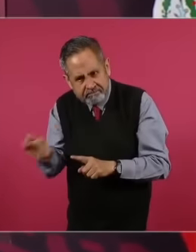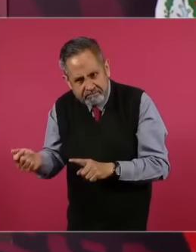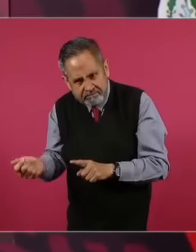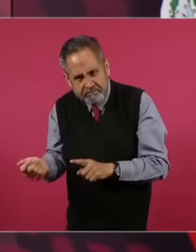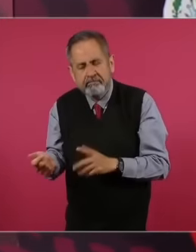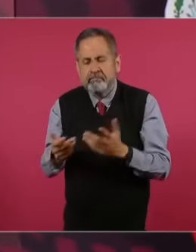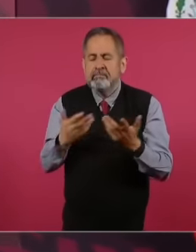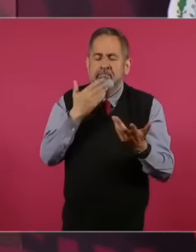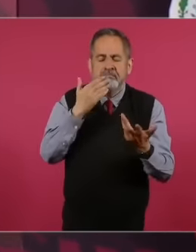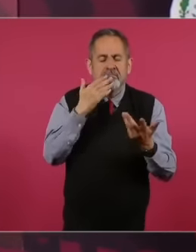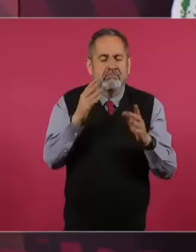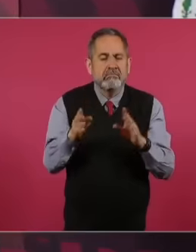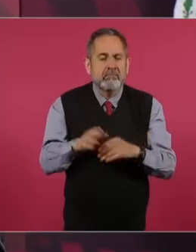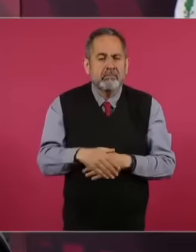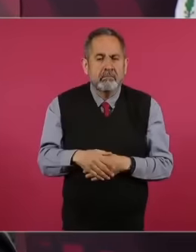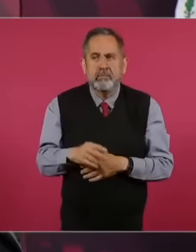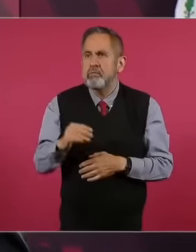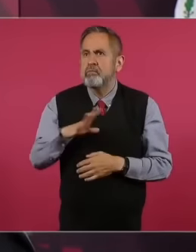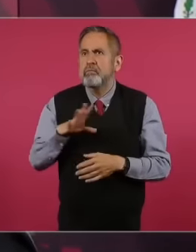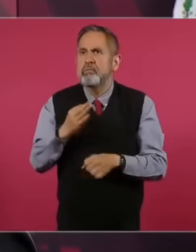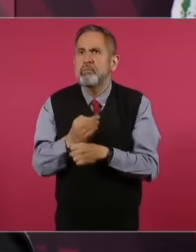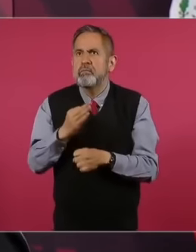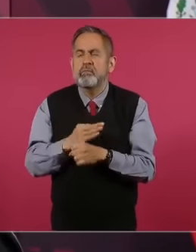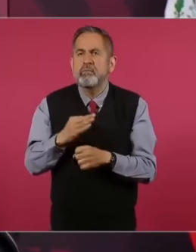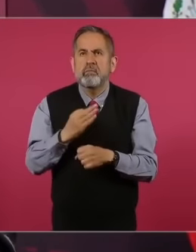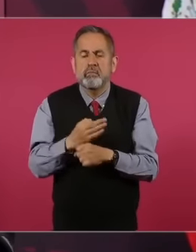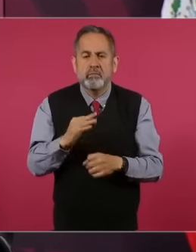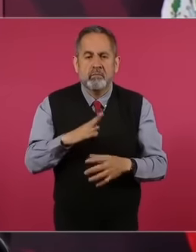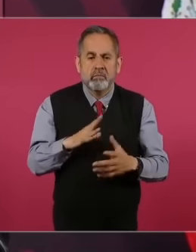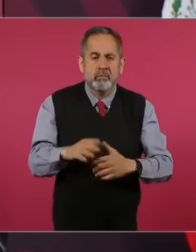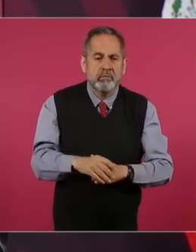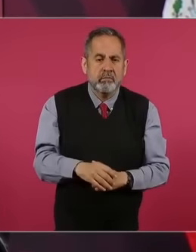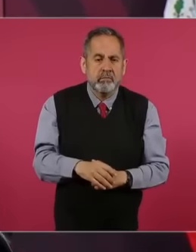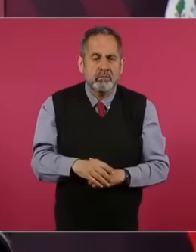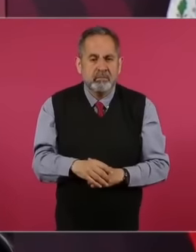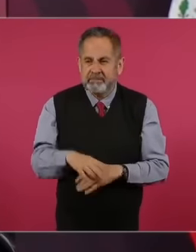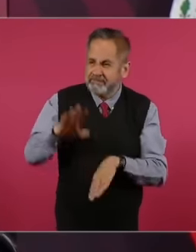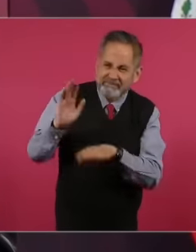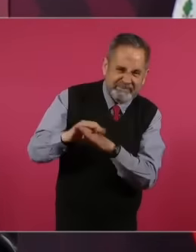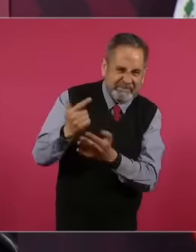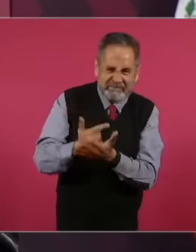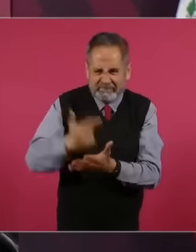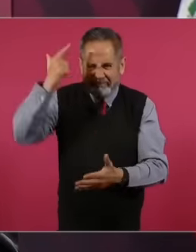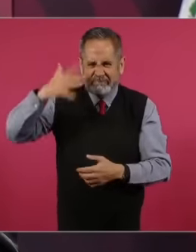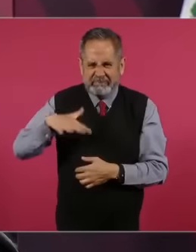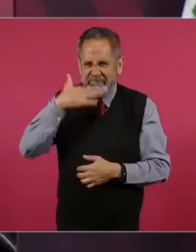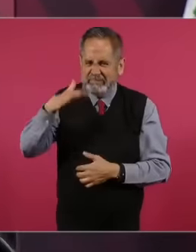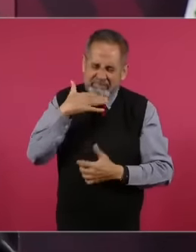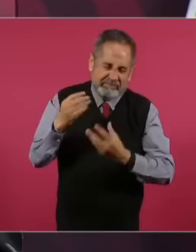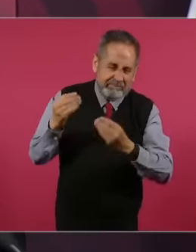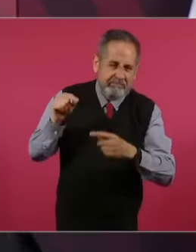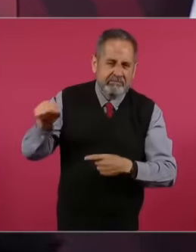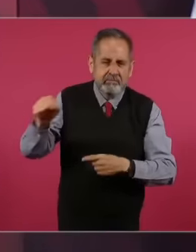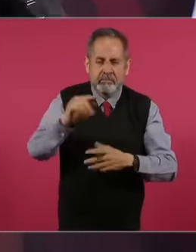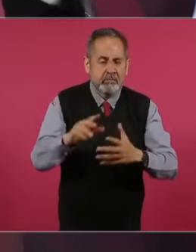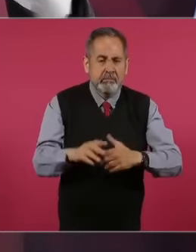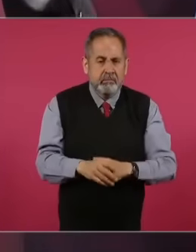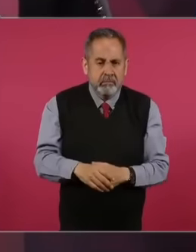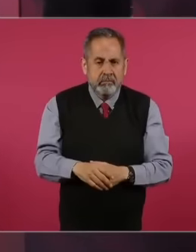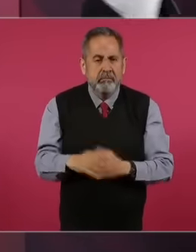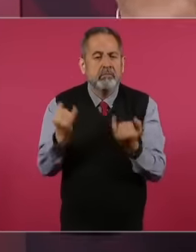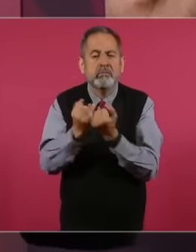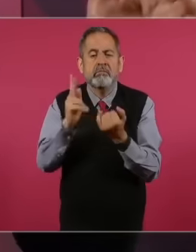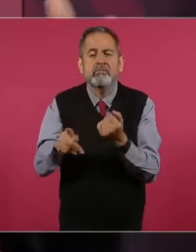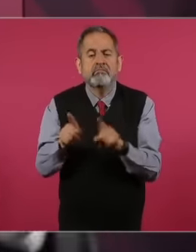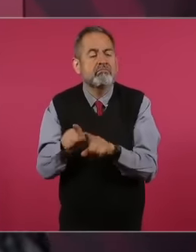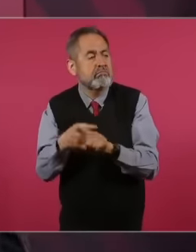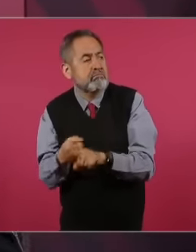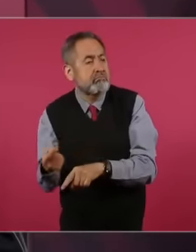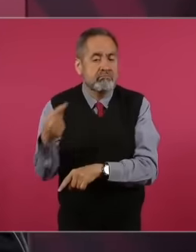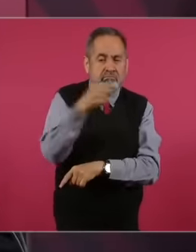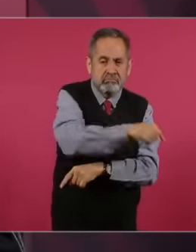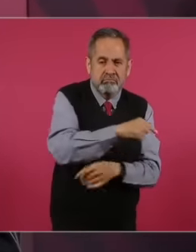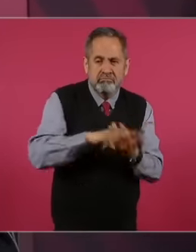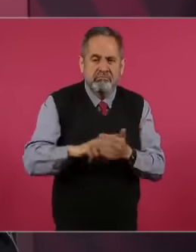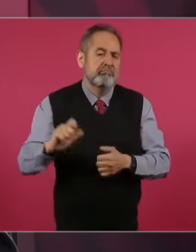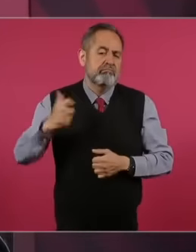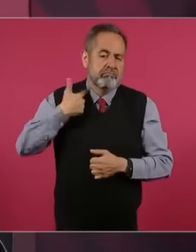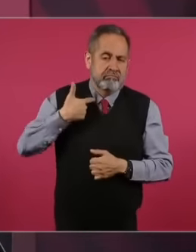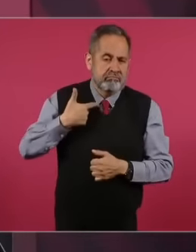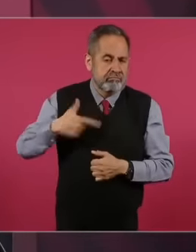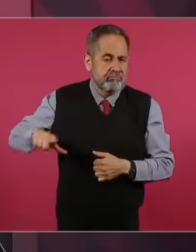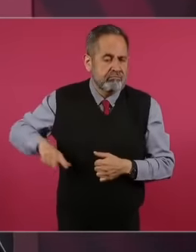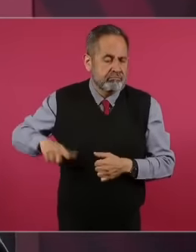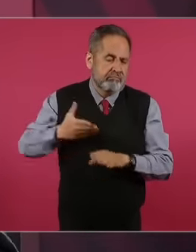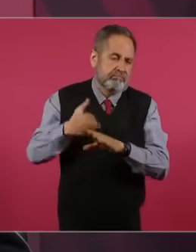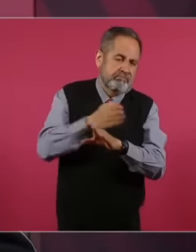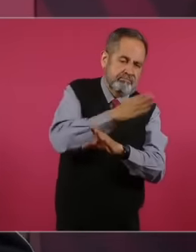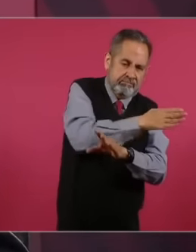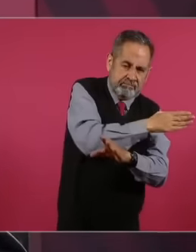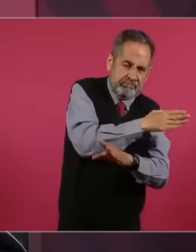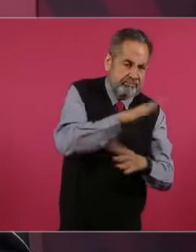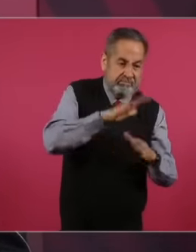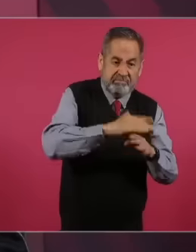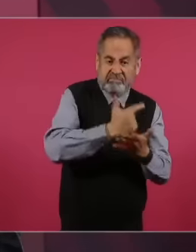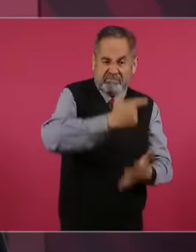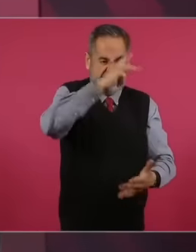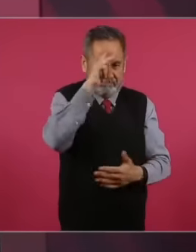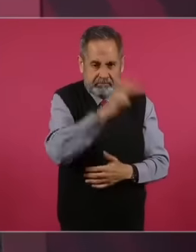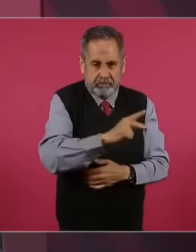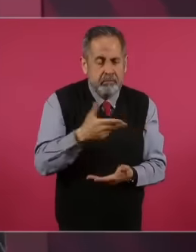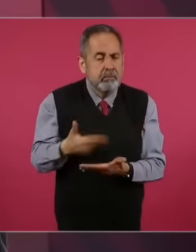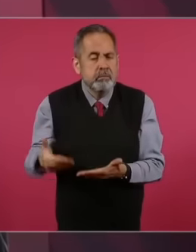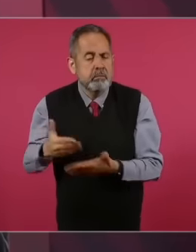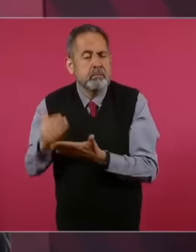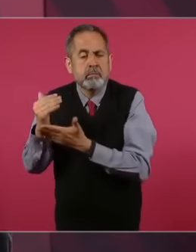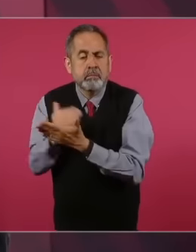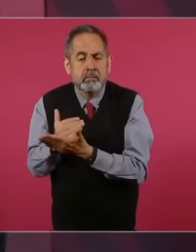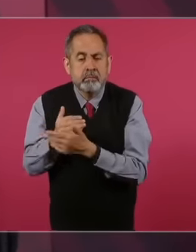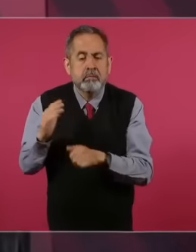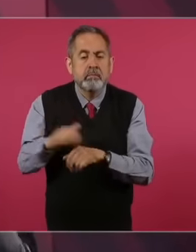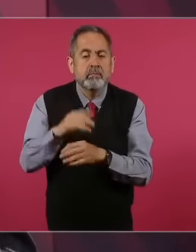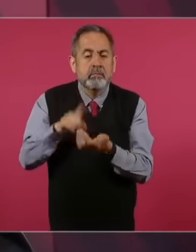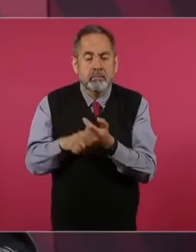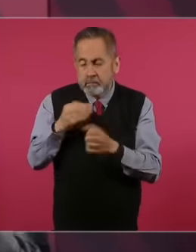serious cases of corruption as happened in the past governments because in the other